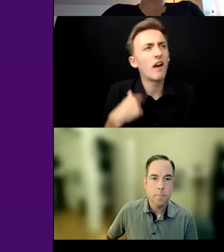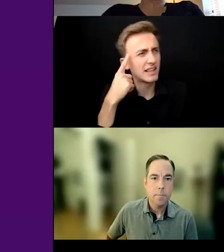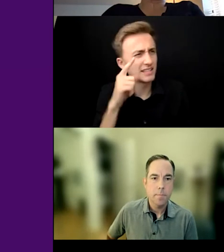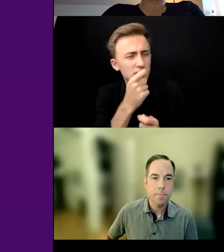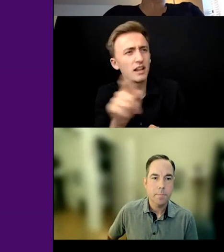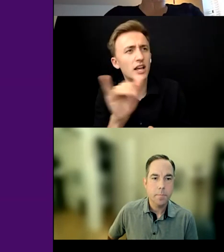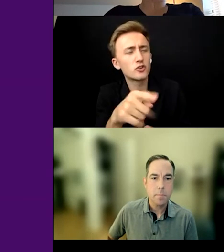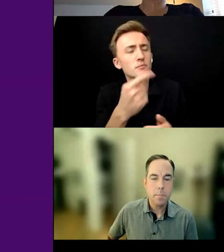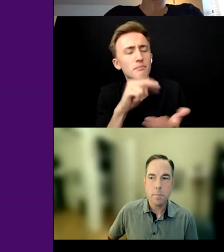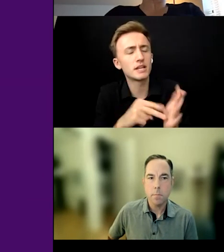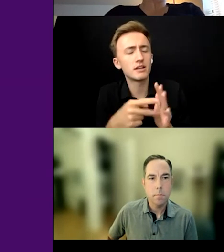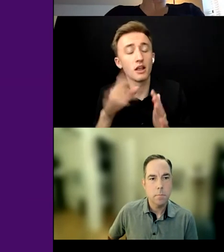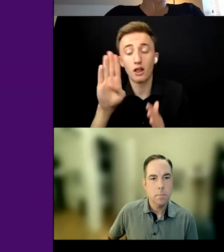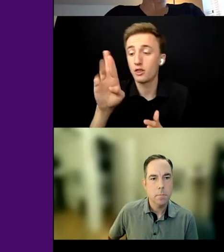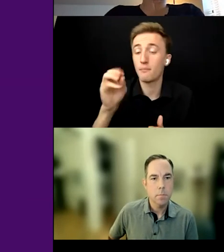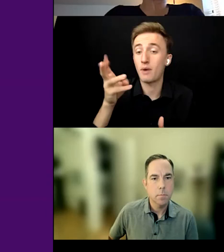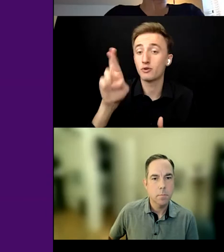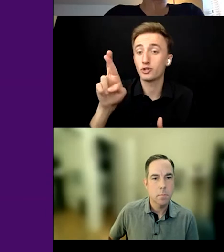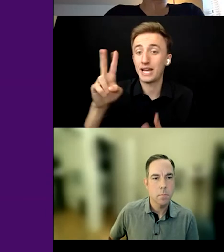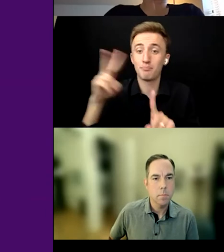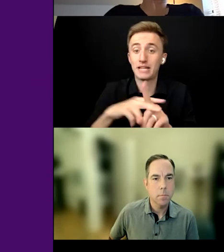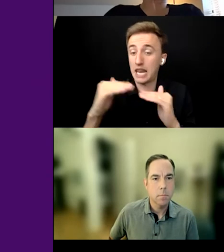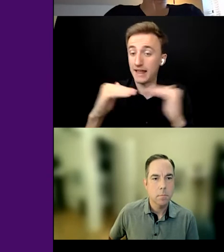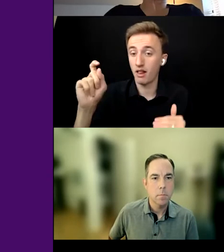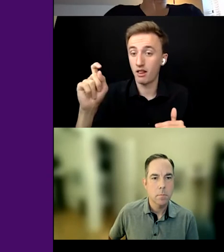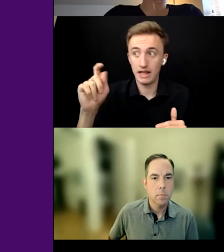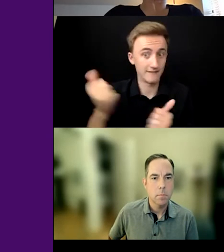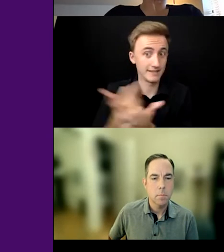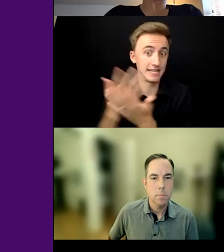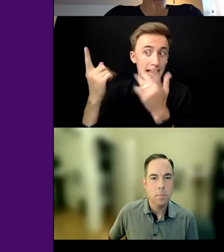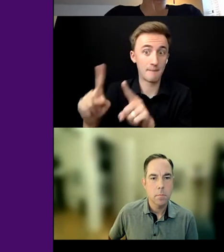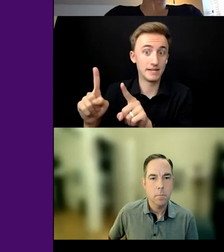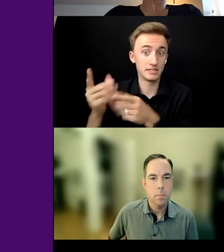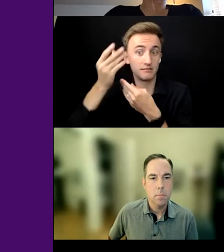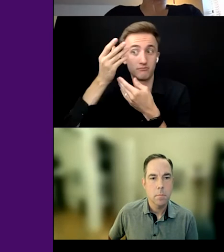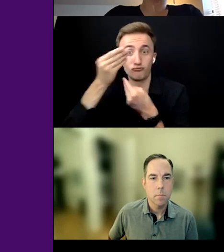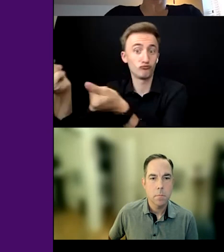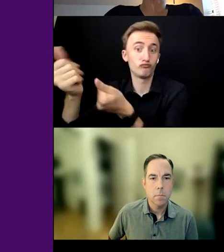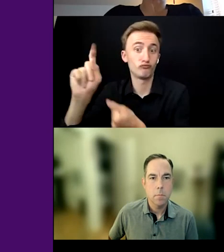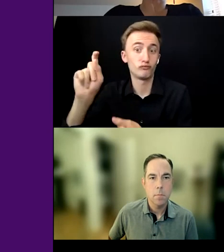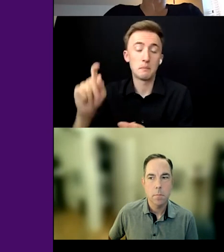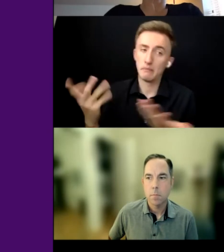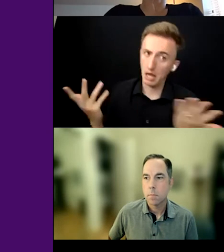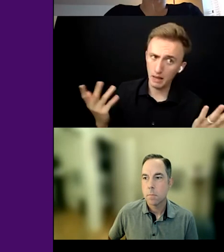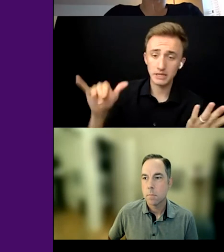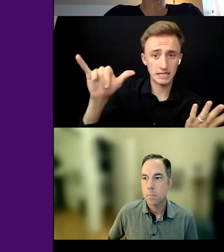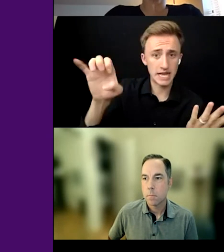the browser implementation level? So it all just happens seamlessly? Yes. Yeah,